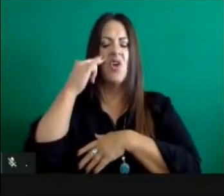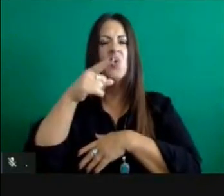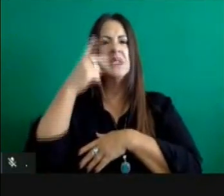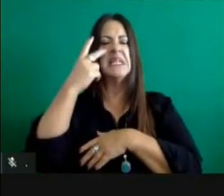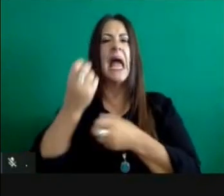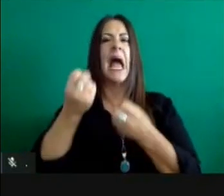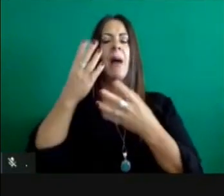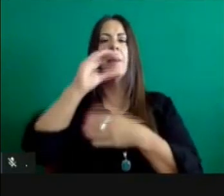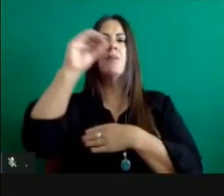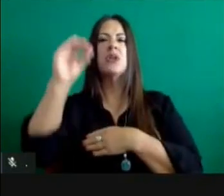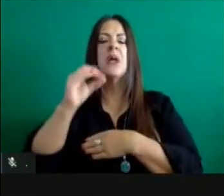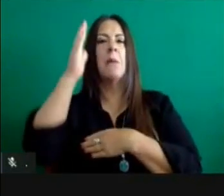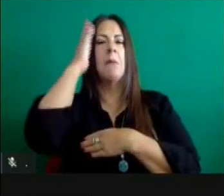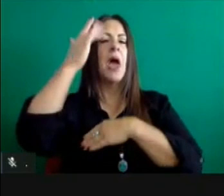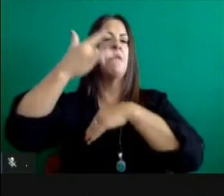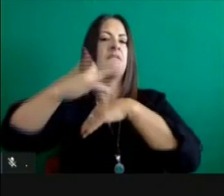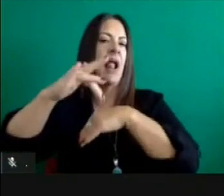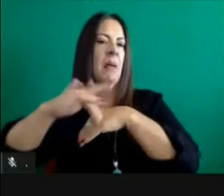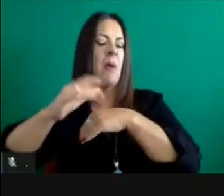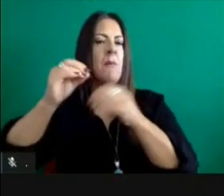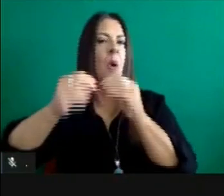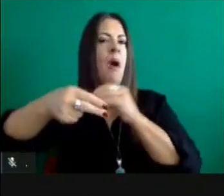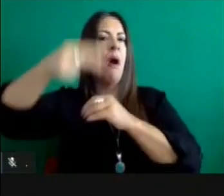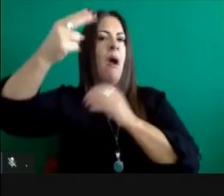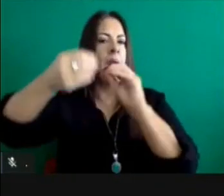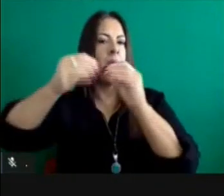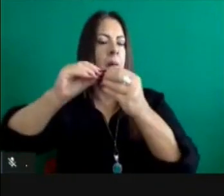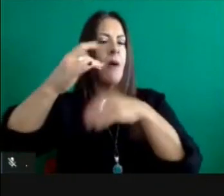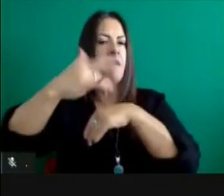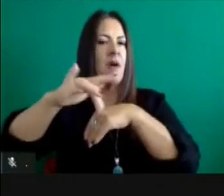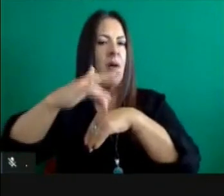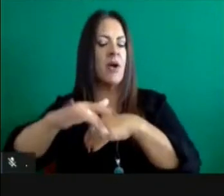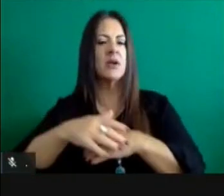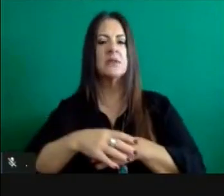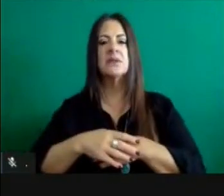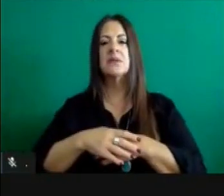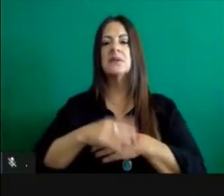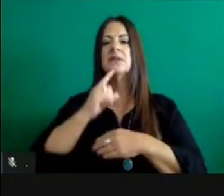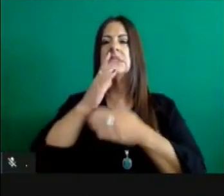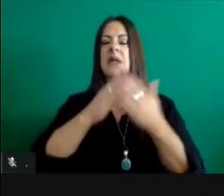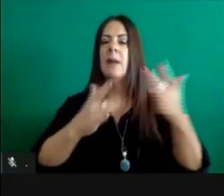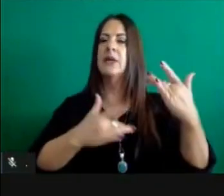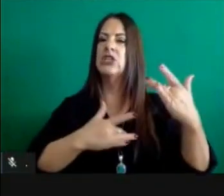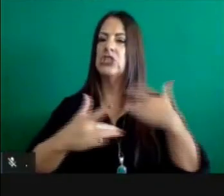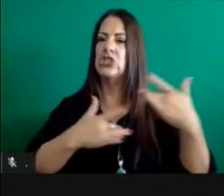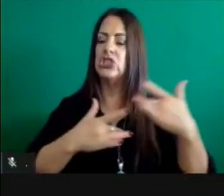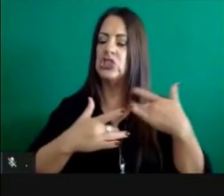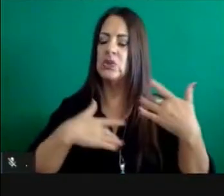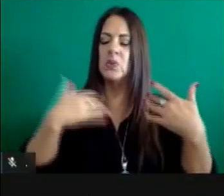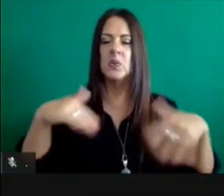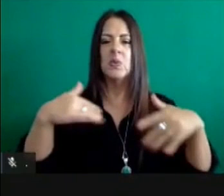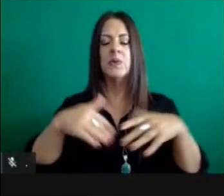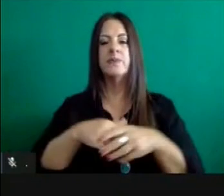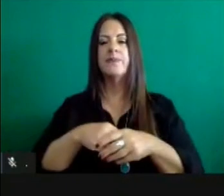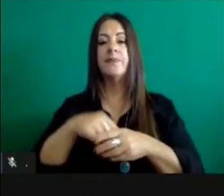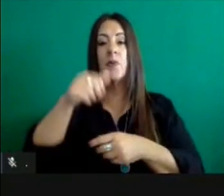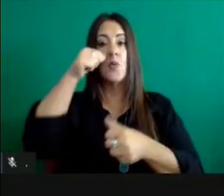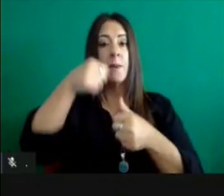PERCENTAGE OF ICU BEDS OPEN. AS YOU MOVE FOR THE NORTH, YOU SEE HIGHER PERCENTAGES OF BEDS OPEN.